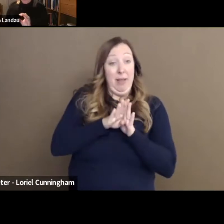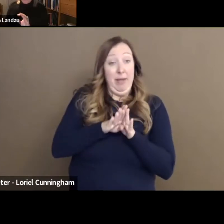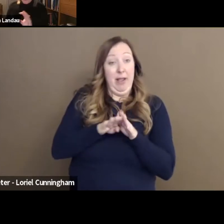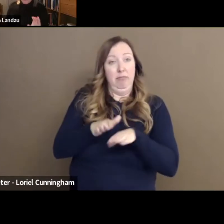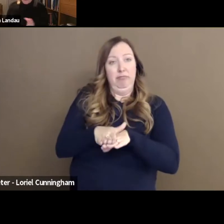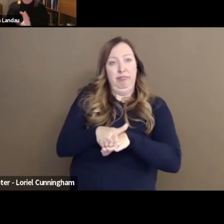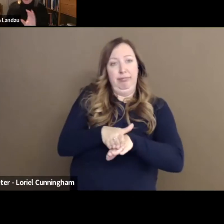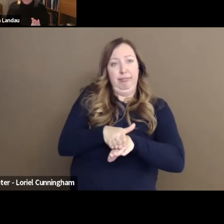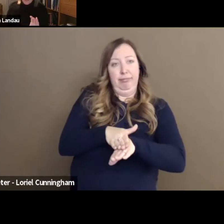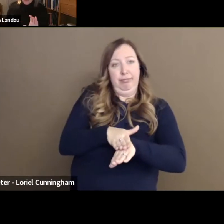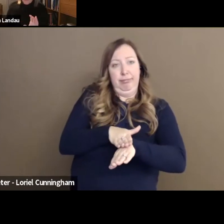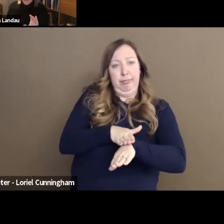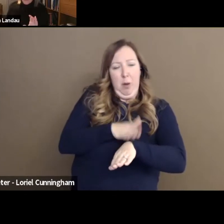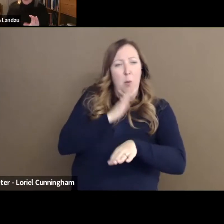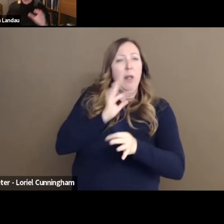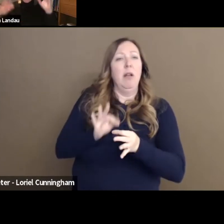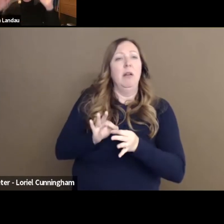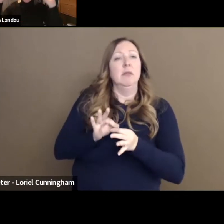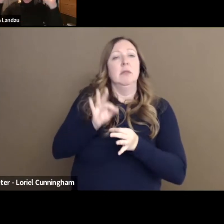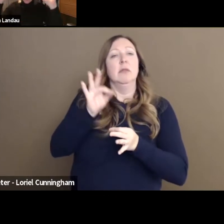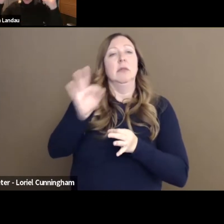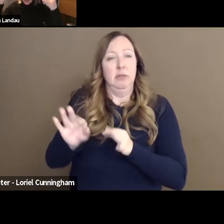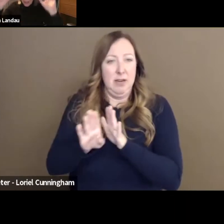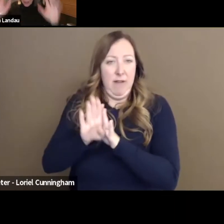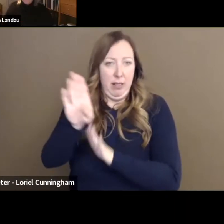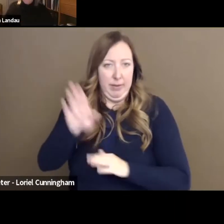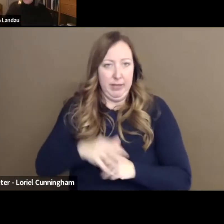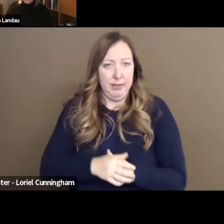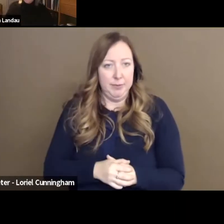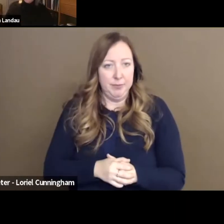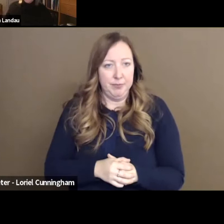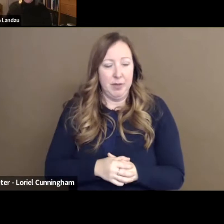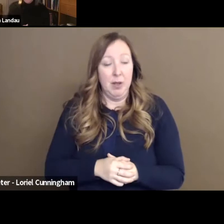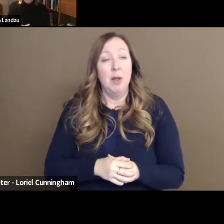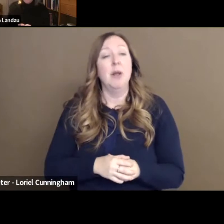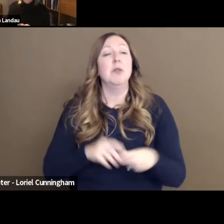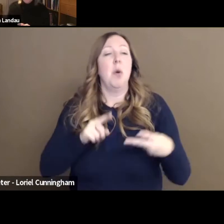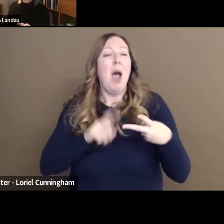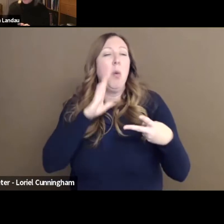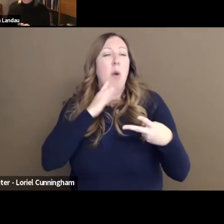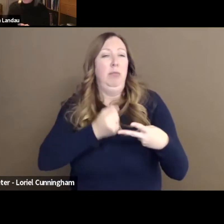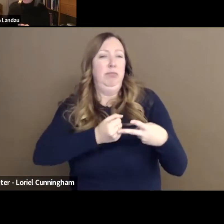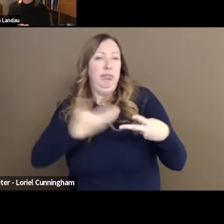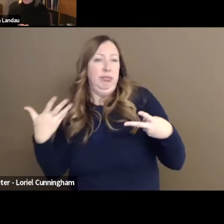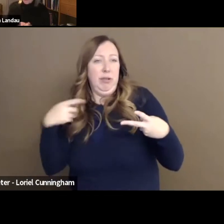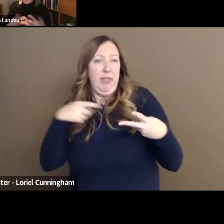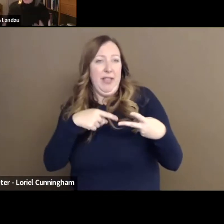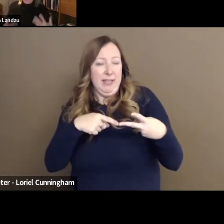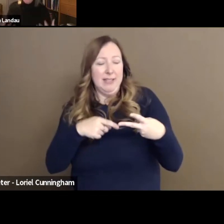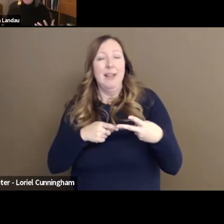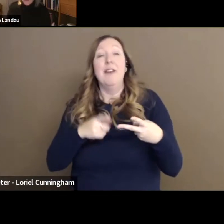use that developmental hypothesis after i put the data on the table for you to